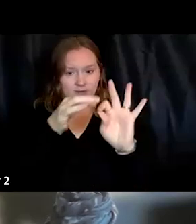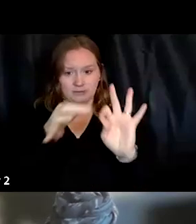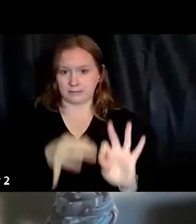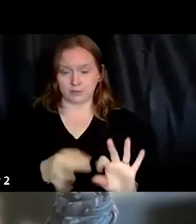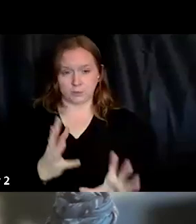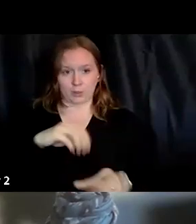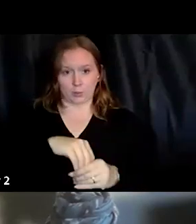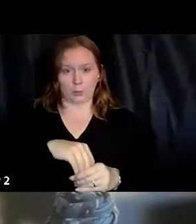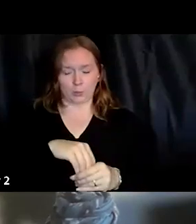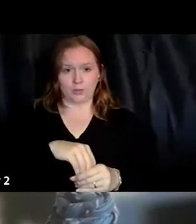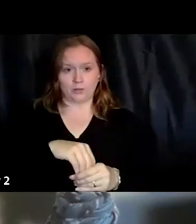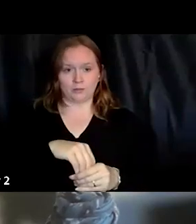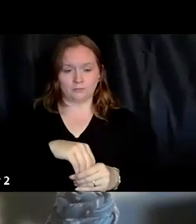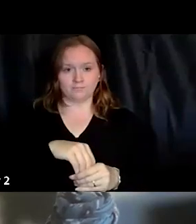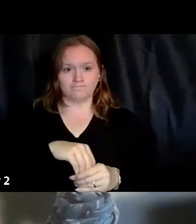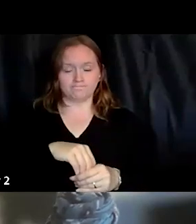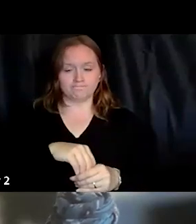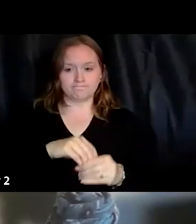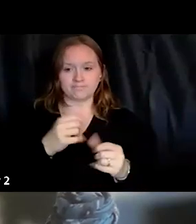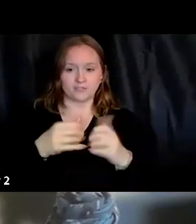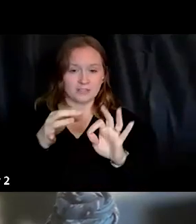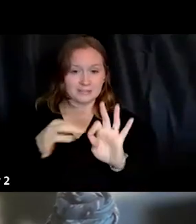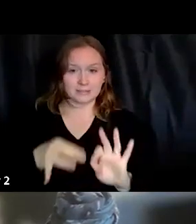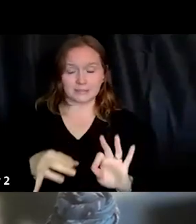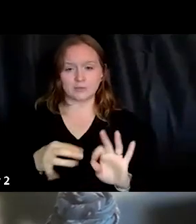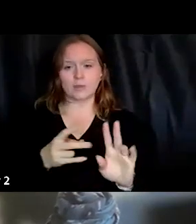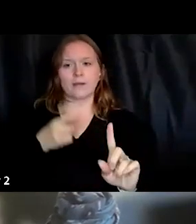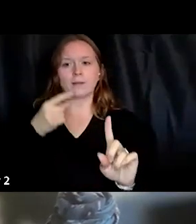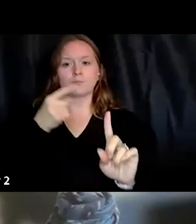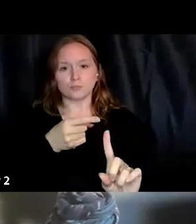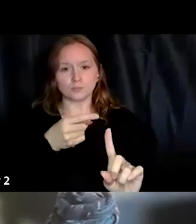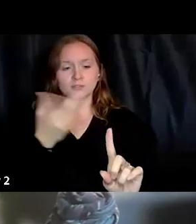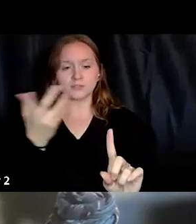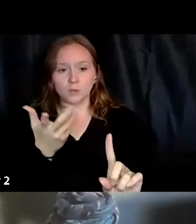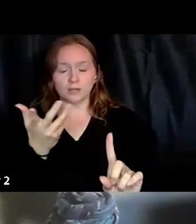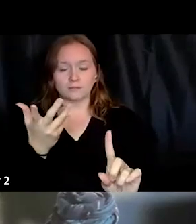should be added with the purpose of this is going to help illustrate